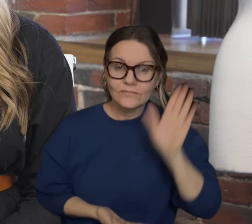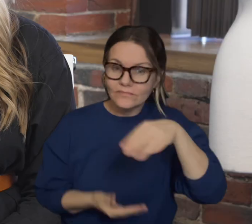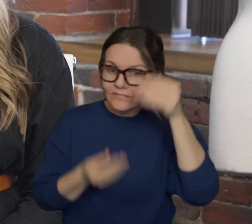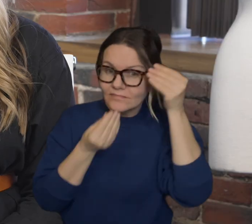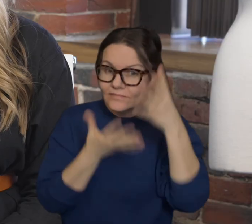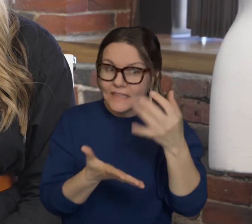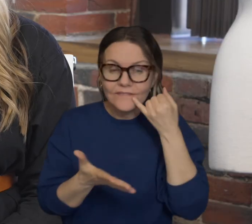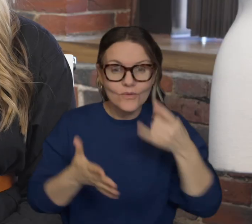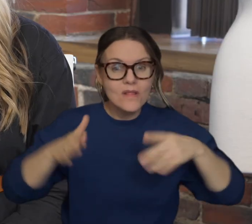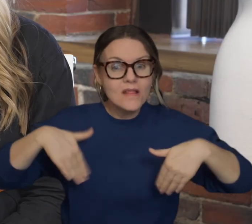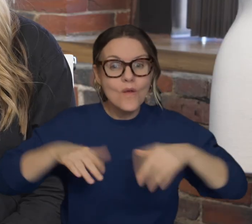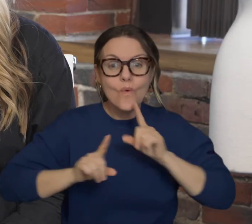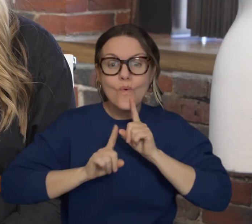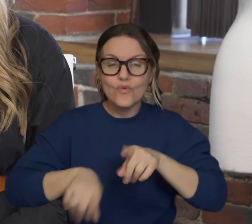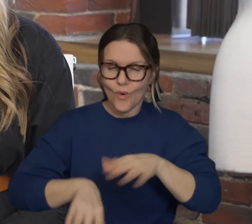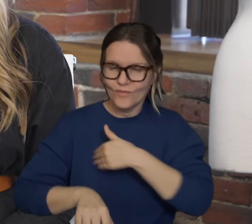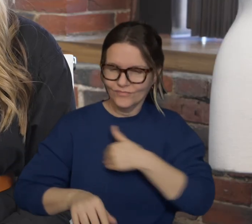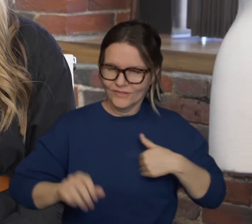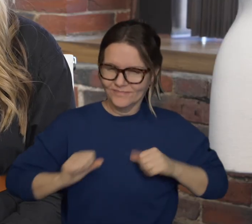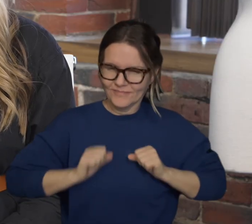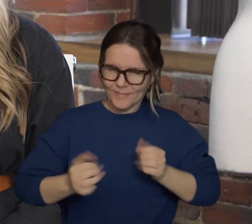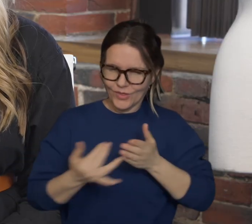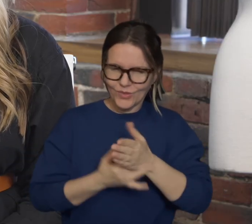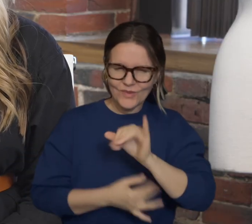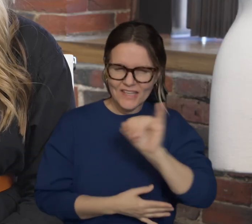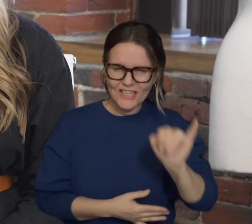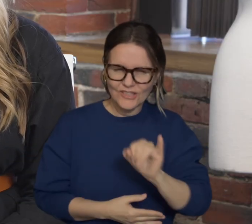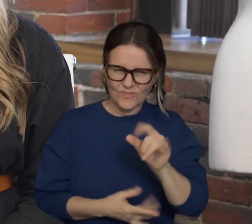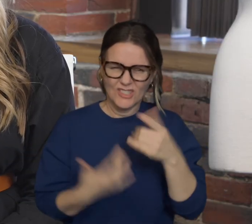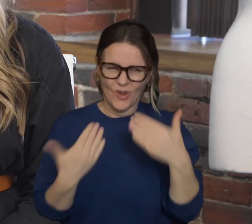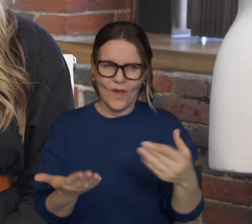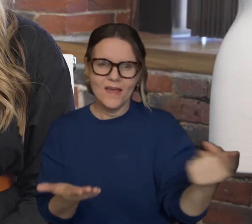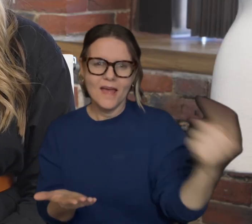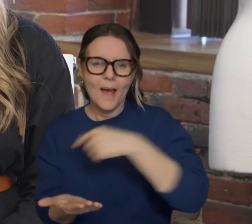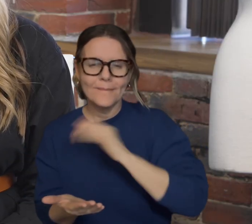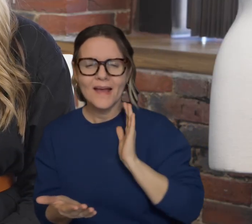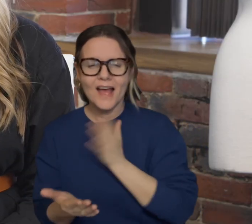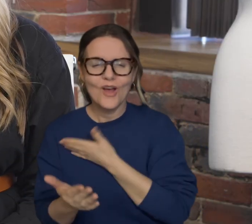ordered your pump through insurance yet visit us at Acelleron.com/order and we'll help you with